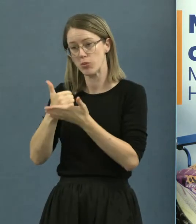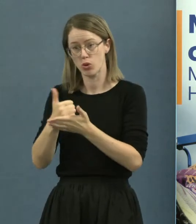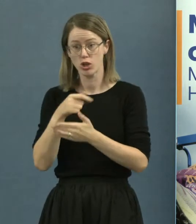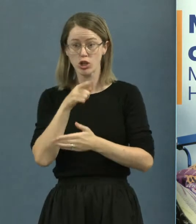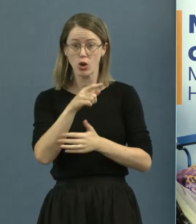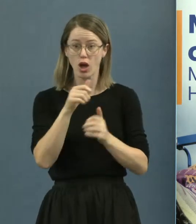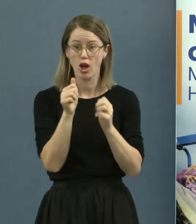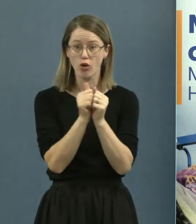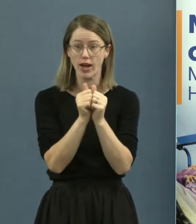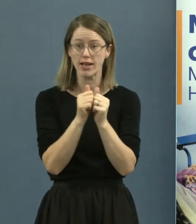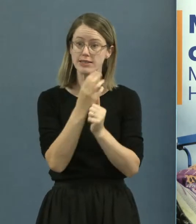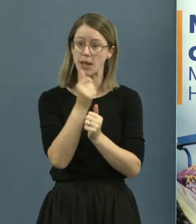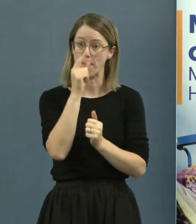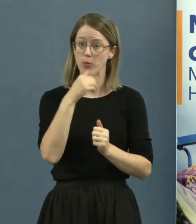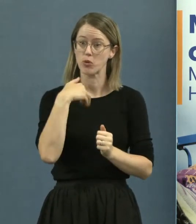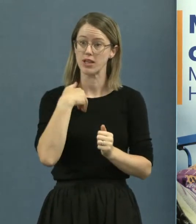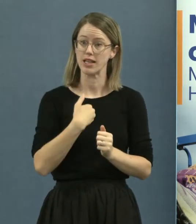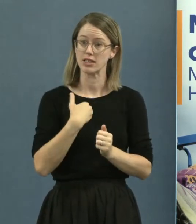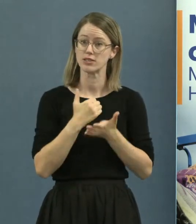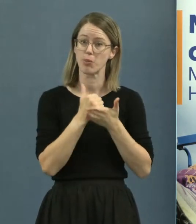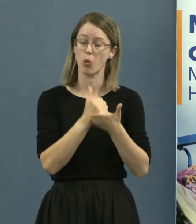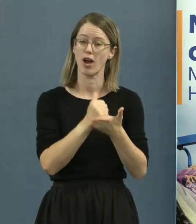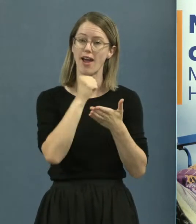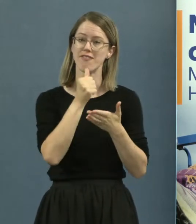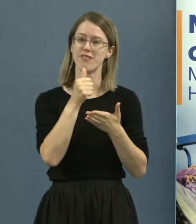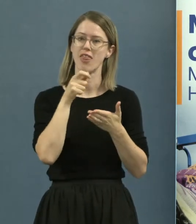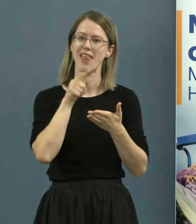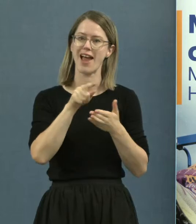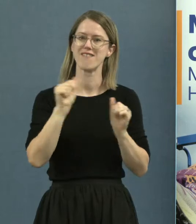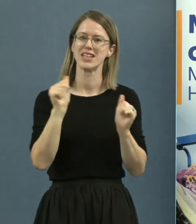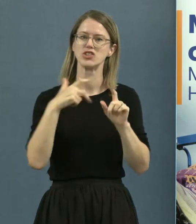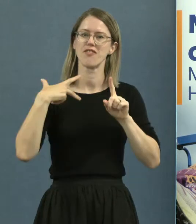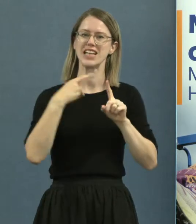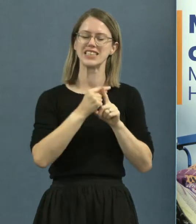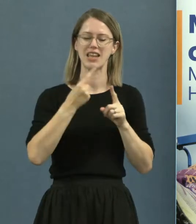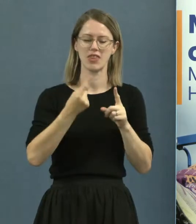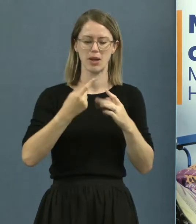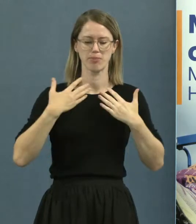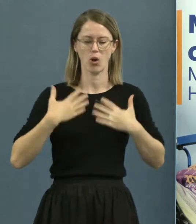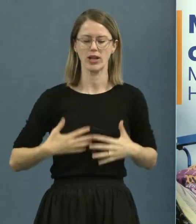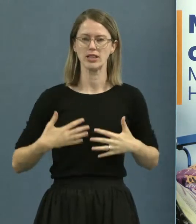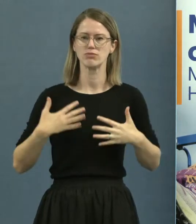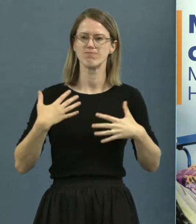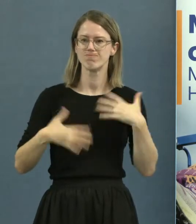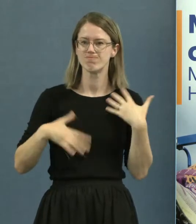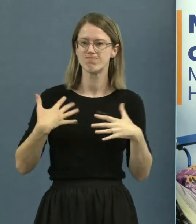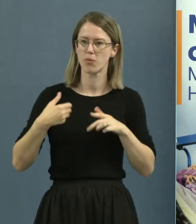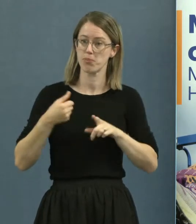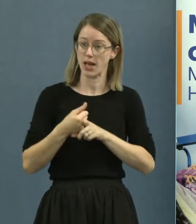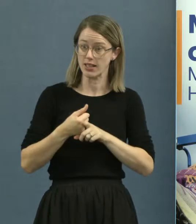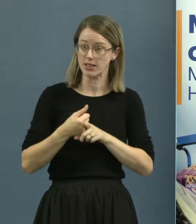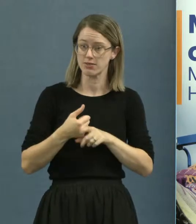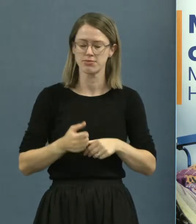more support needed for people medically affected by the